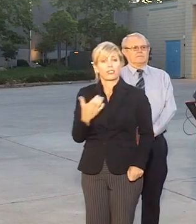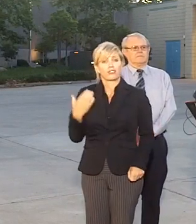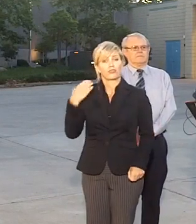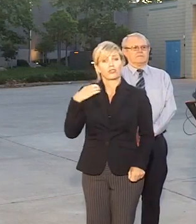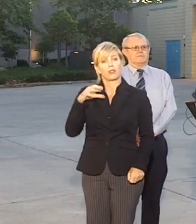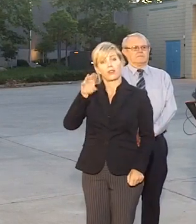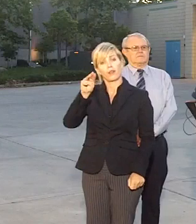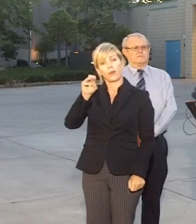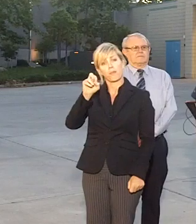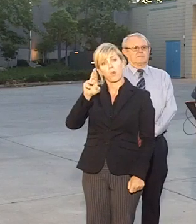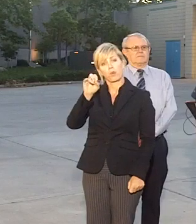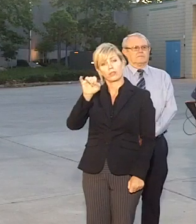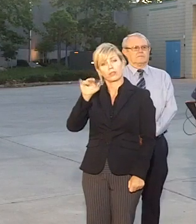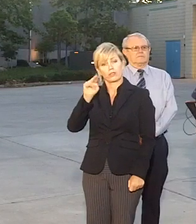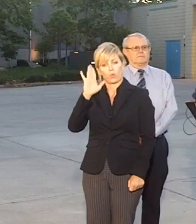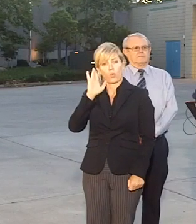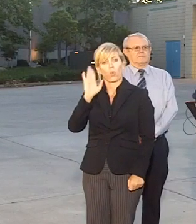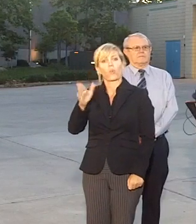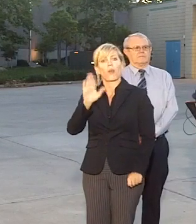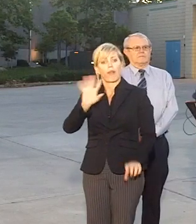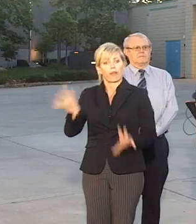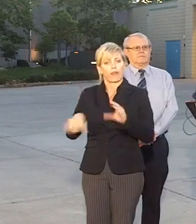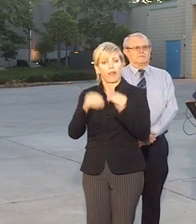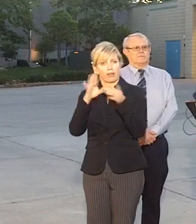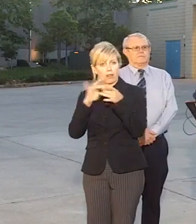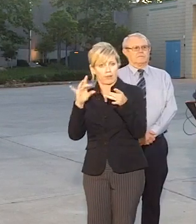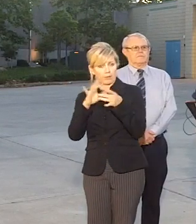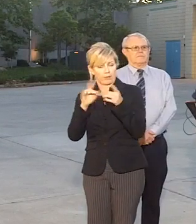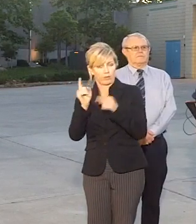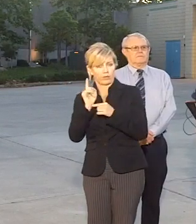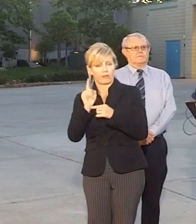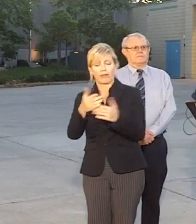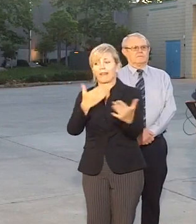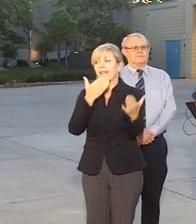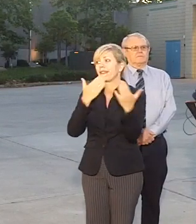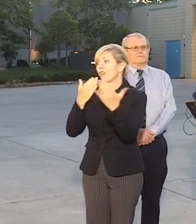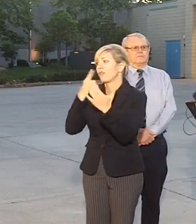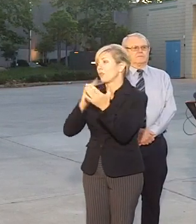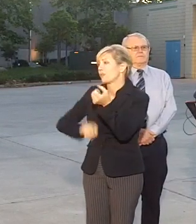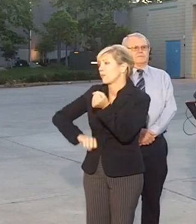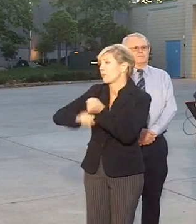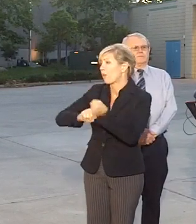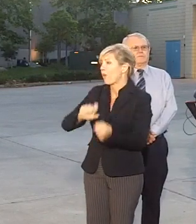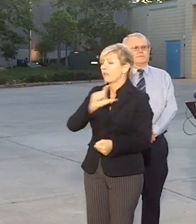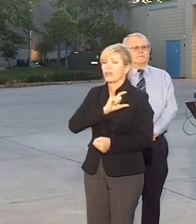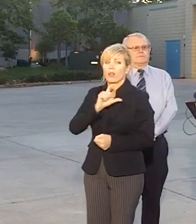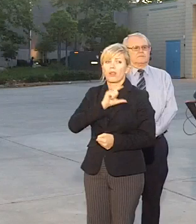thank you very much to all the law enforcement support from all over the county of san diego